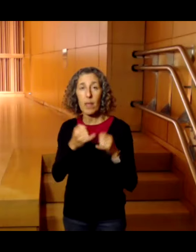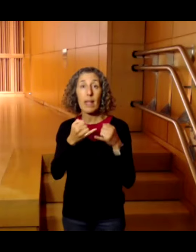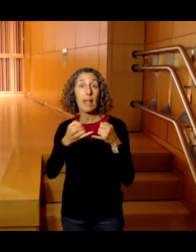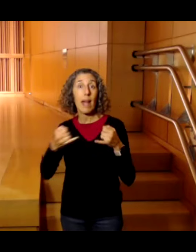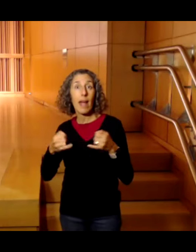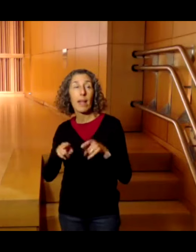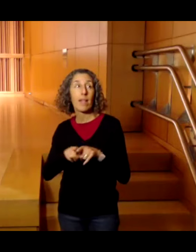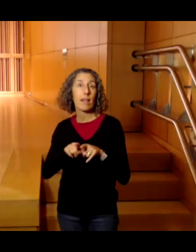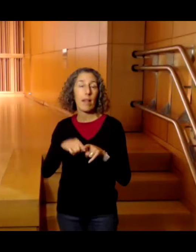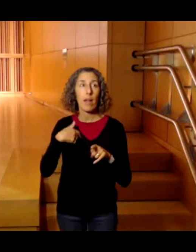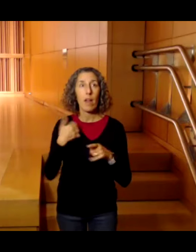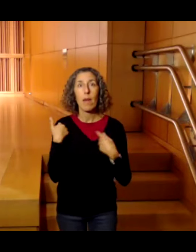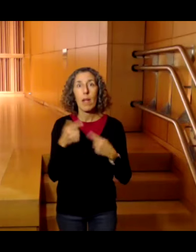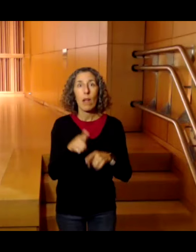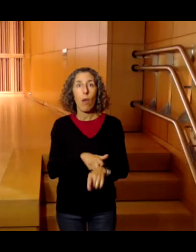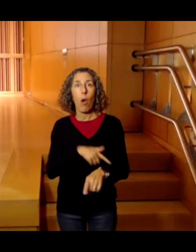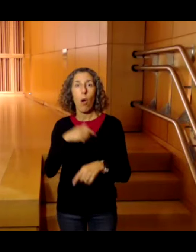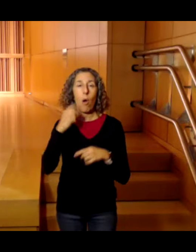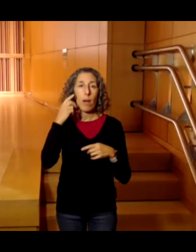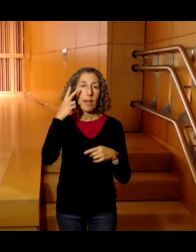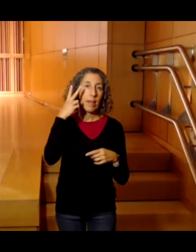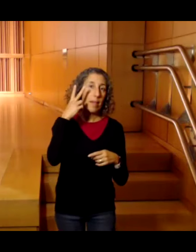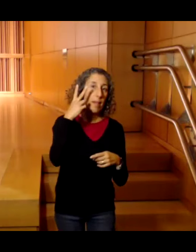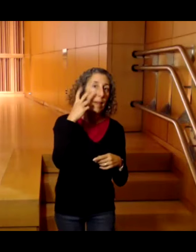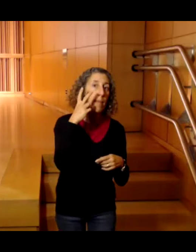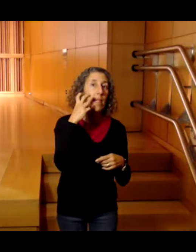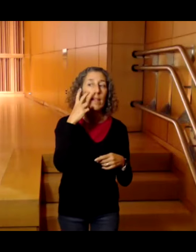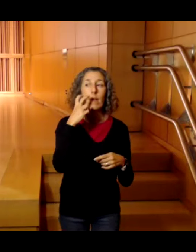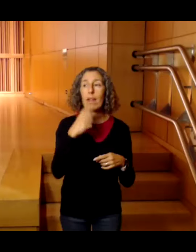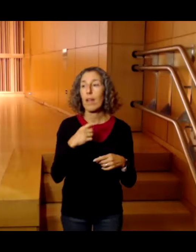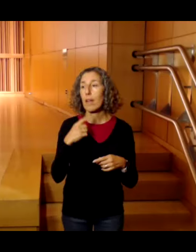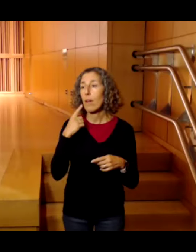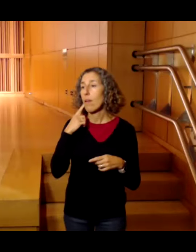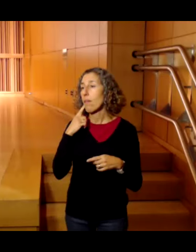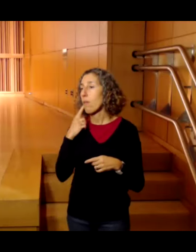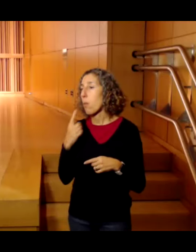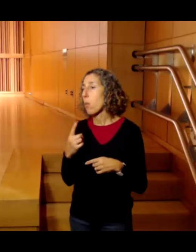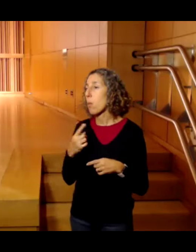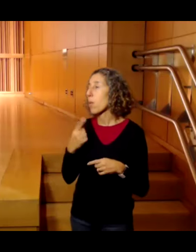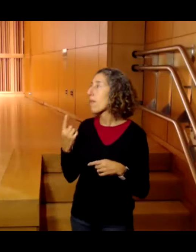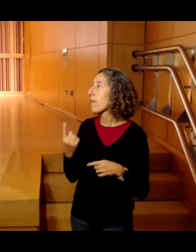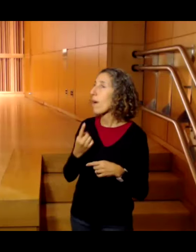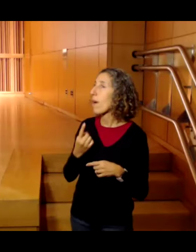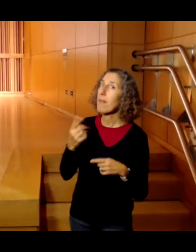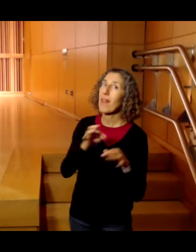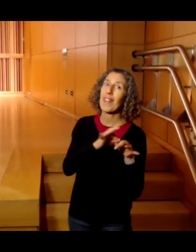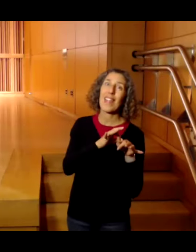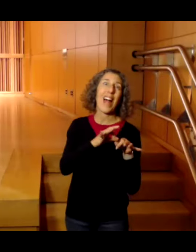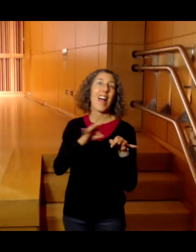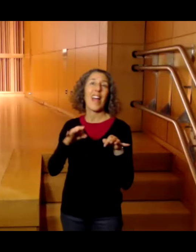about an argument. He just, you know, sketched out for two pages. Or, I have become increasingly alarmed.